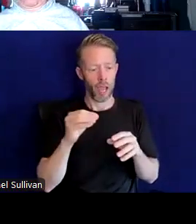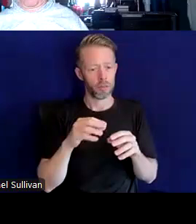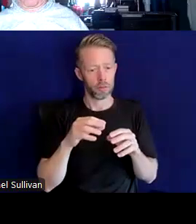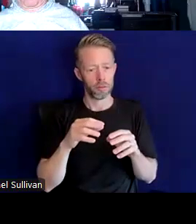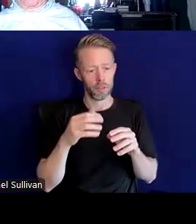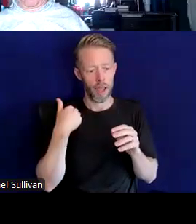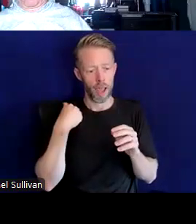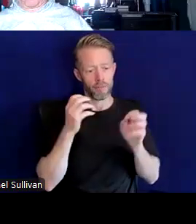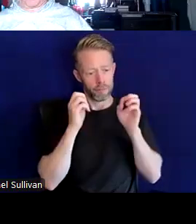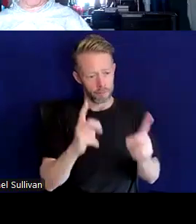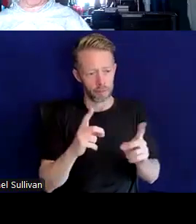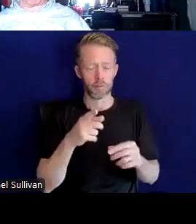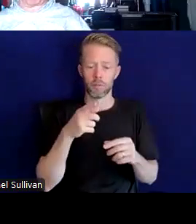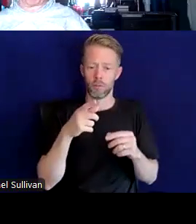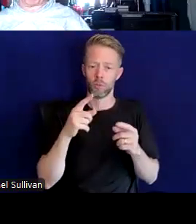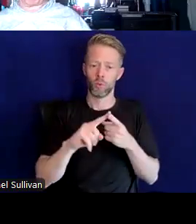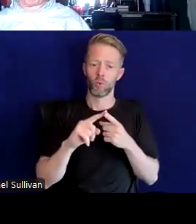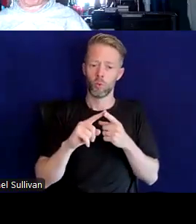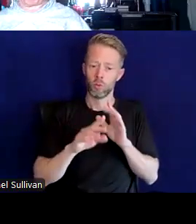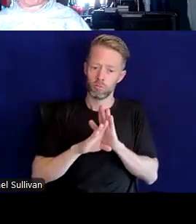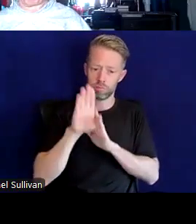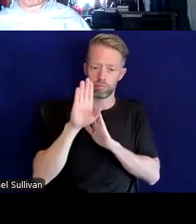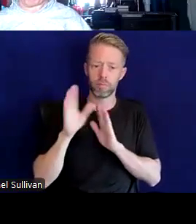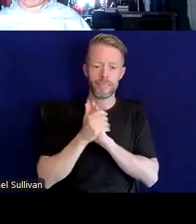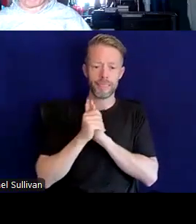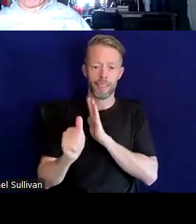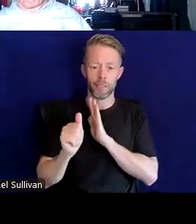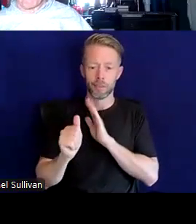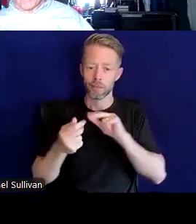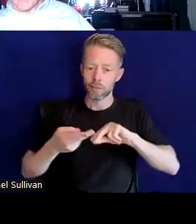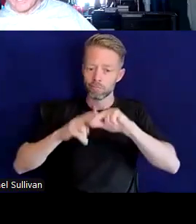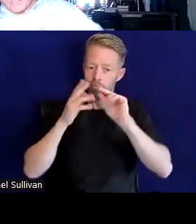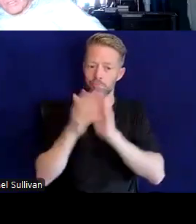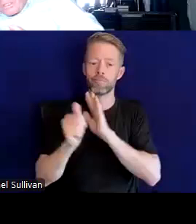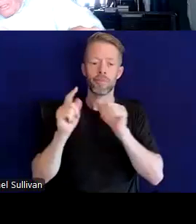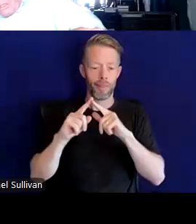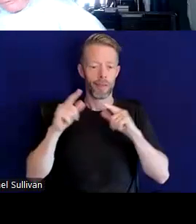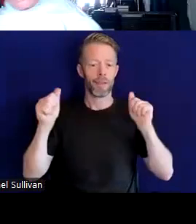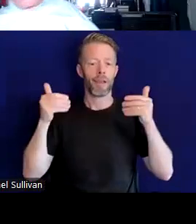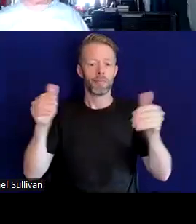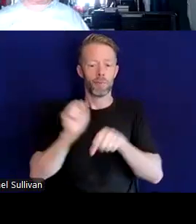and getting the education they want to have the skills that they want.